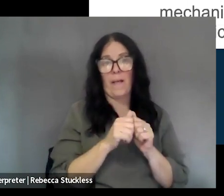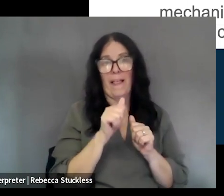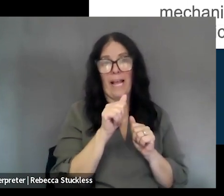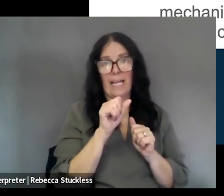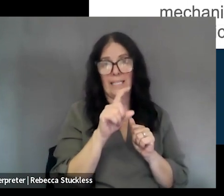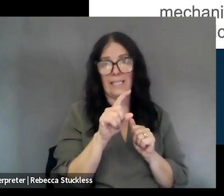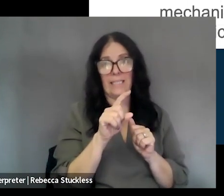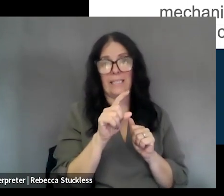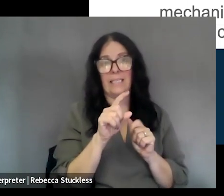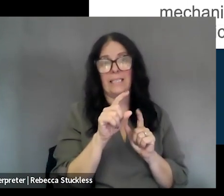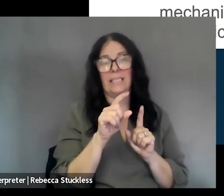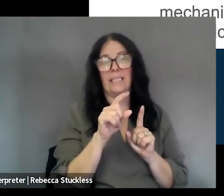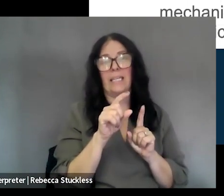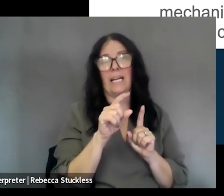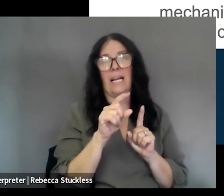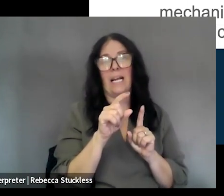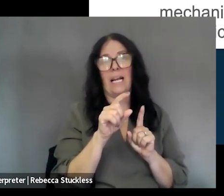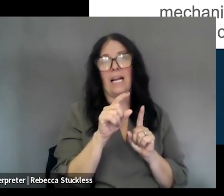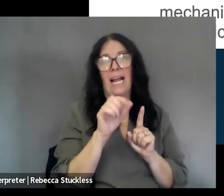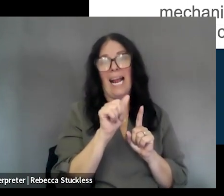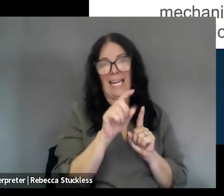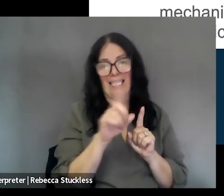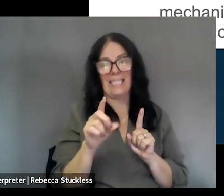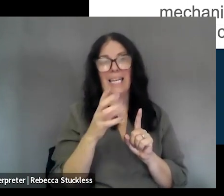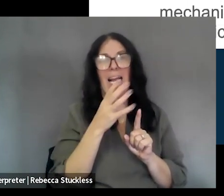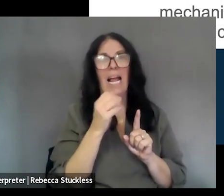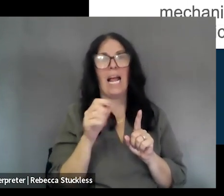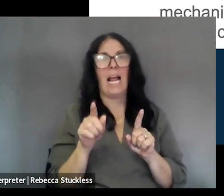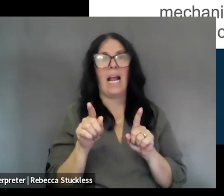and like I mentioned before in graduate school, what I sort of noticed about sort of those